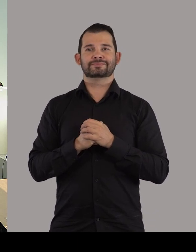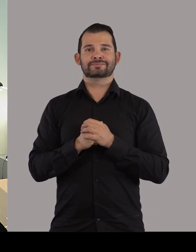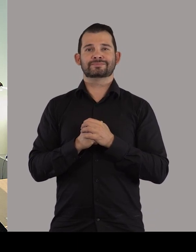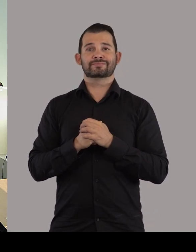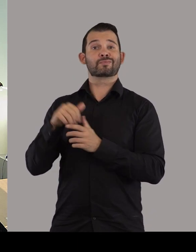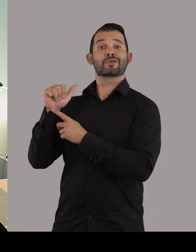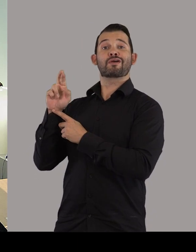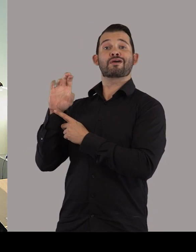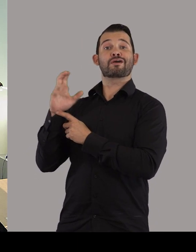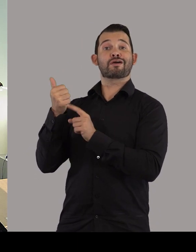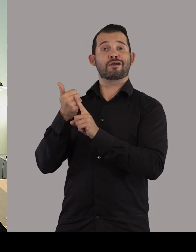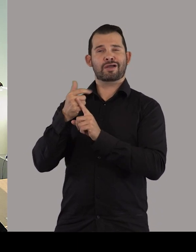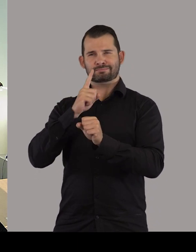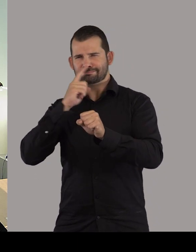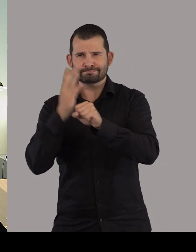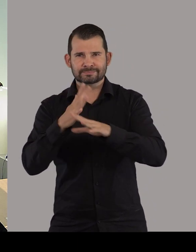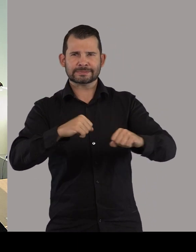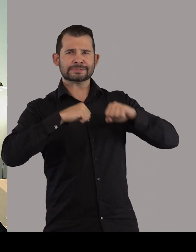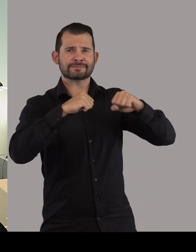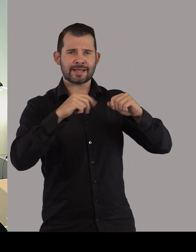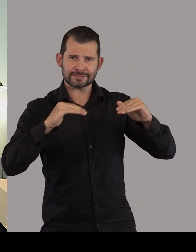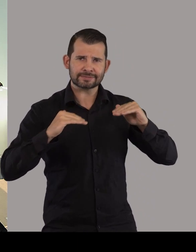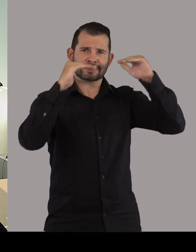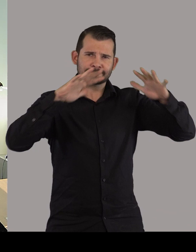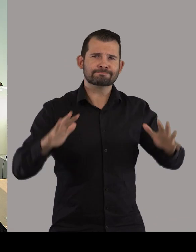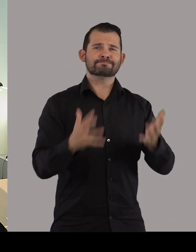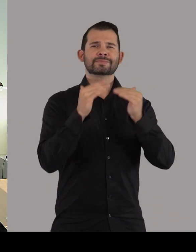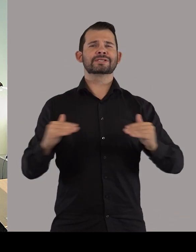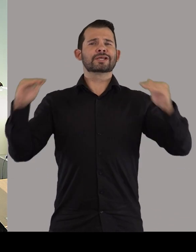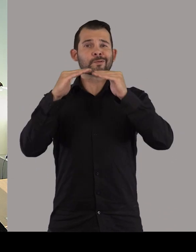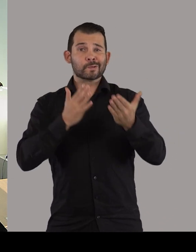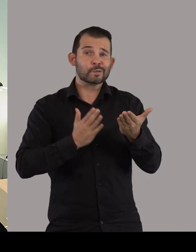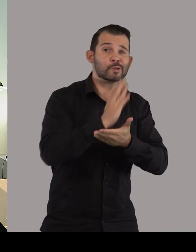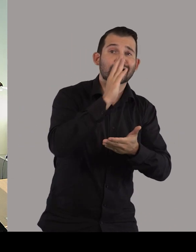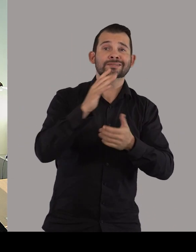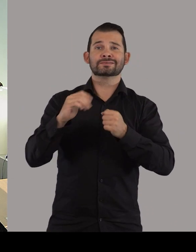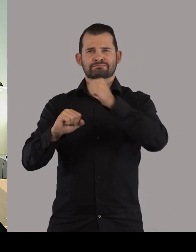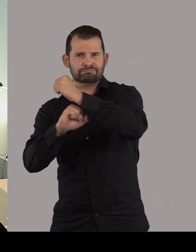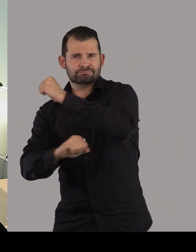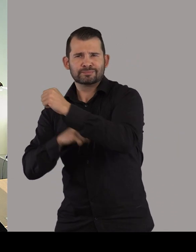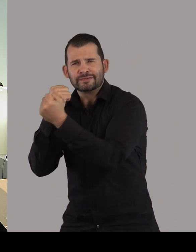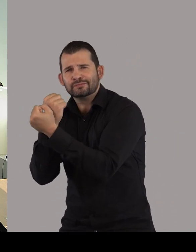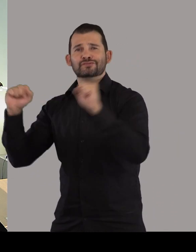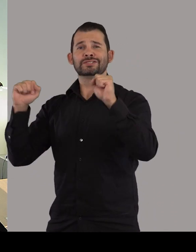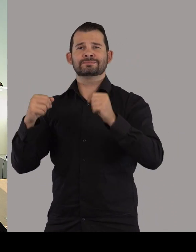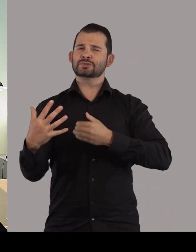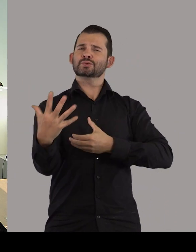ARCH is dedicated to defending and advancing the equality rights, fundamental freedoms, and